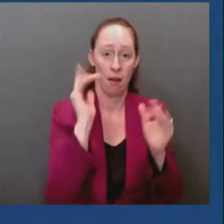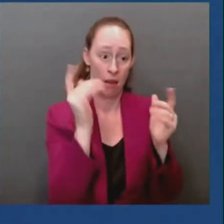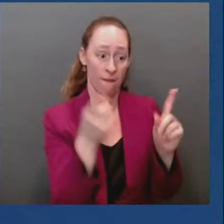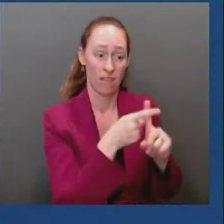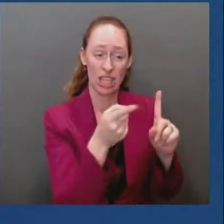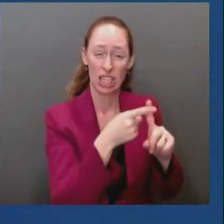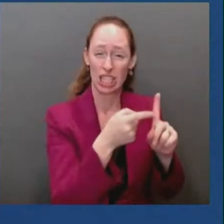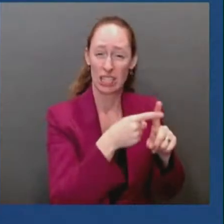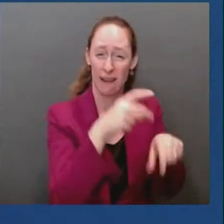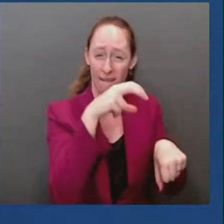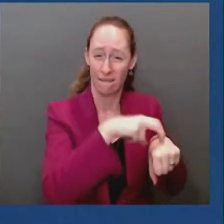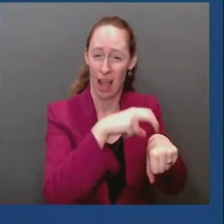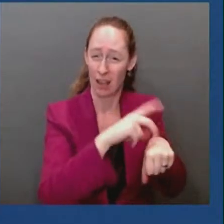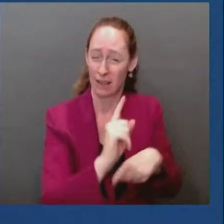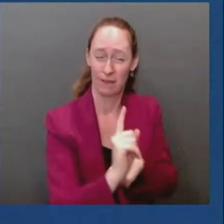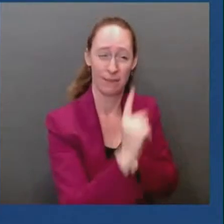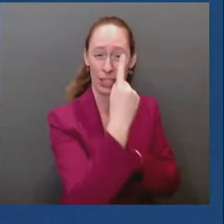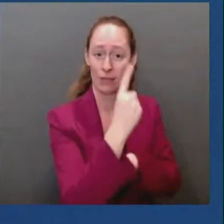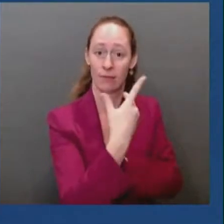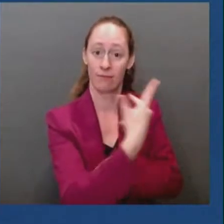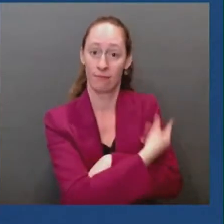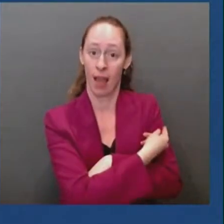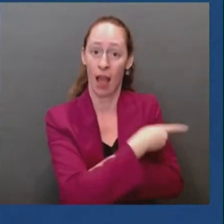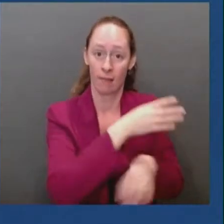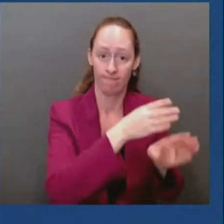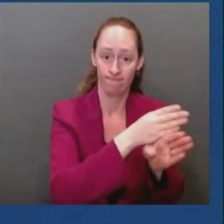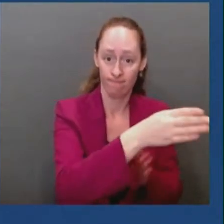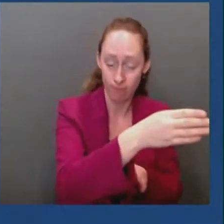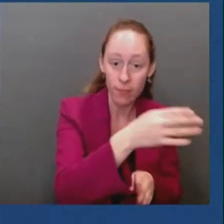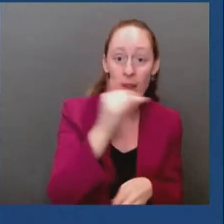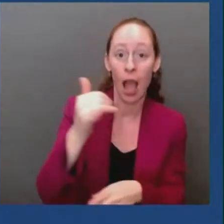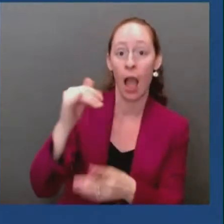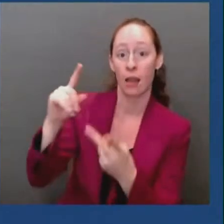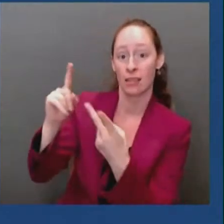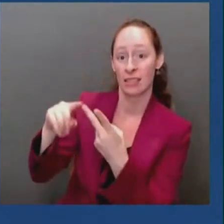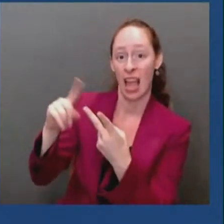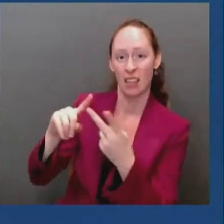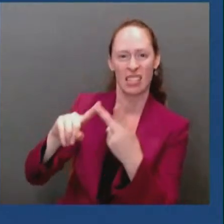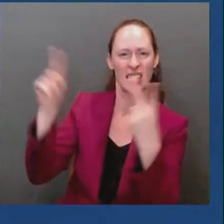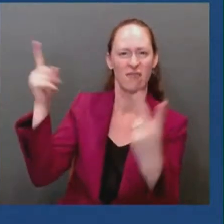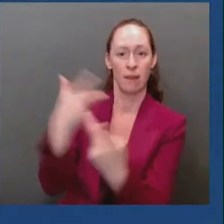AND THE BA1 VARIANT INDUCED